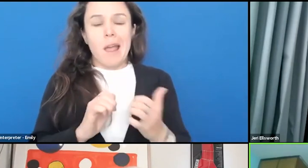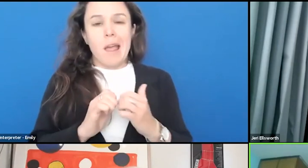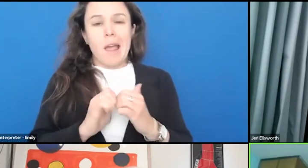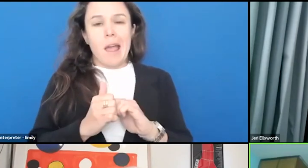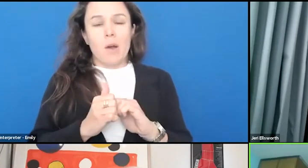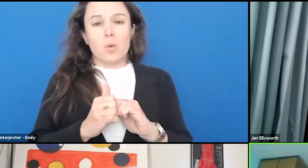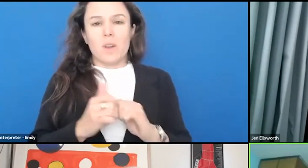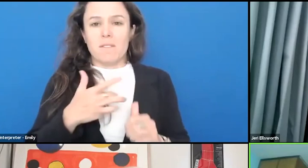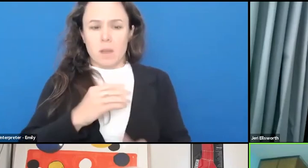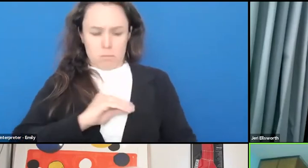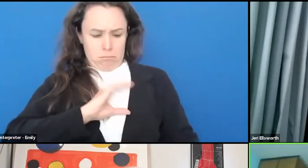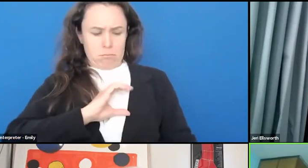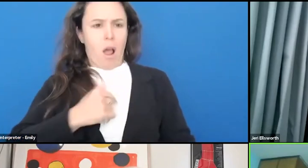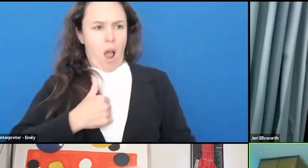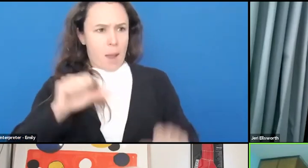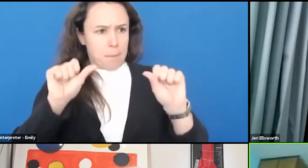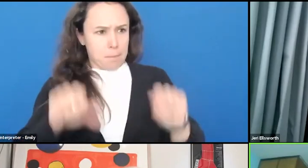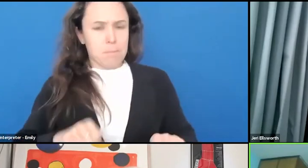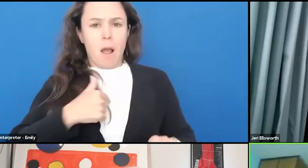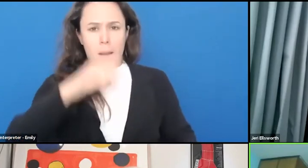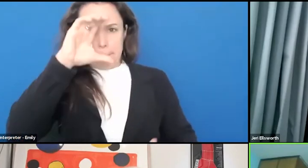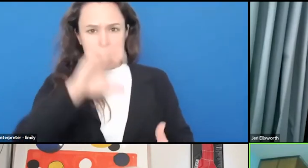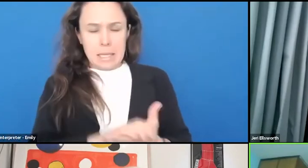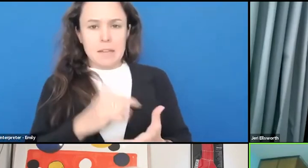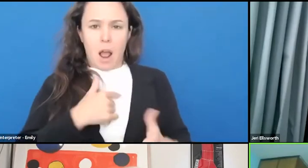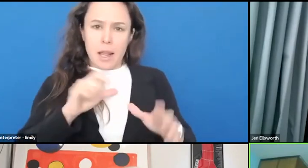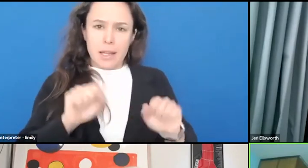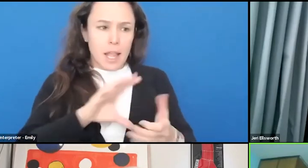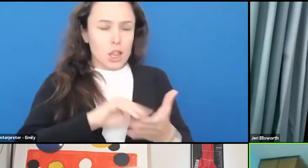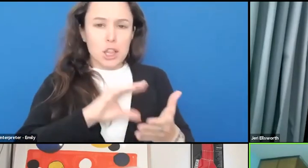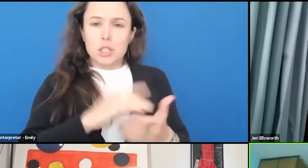self-esteem to believe that we can learn something or that something is valuable?